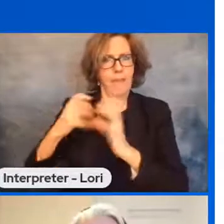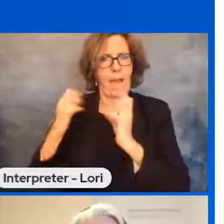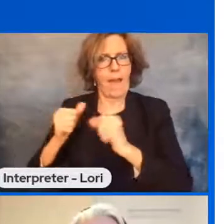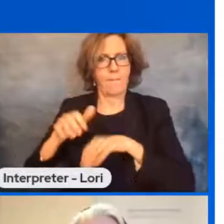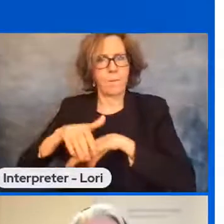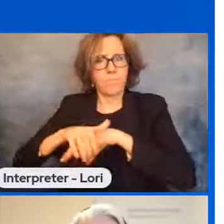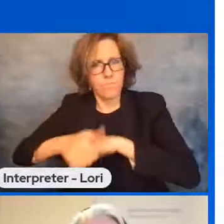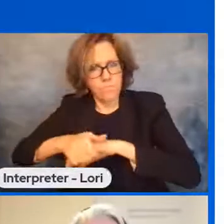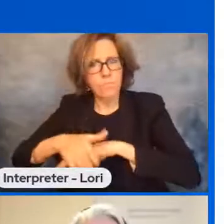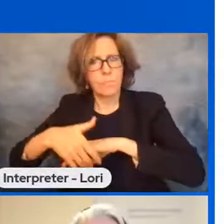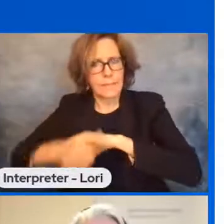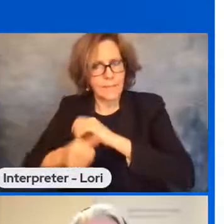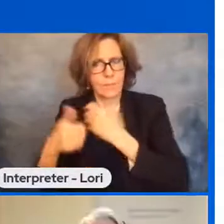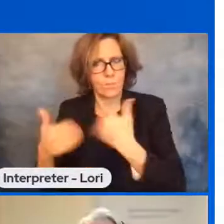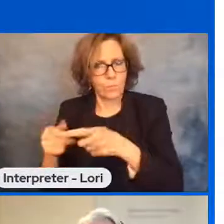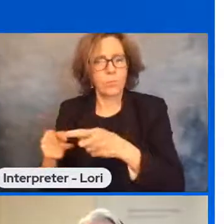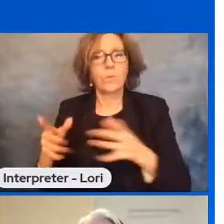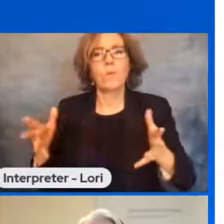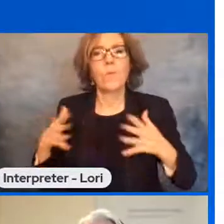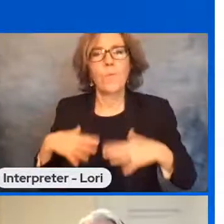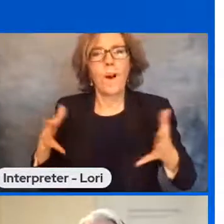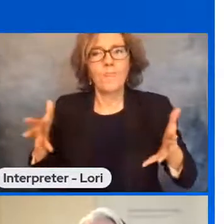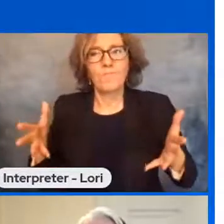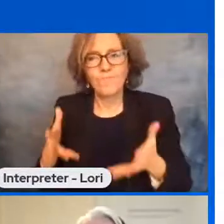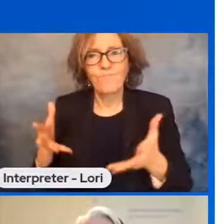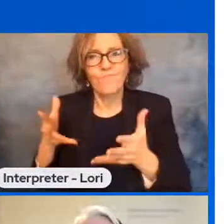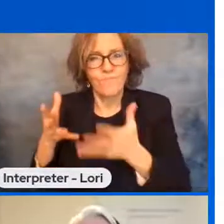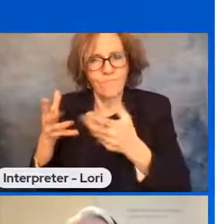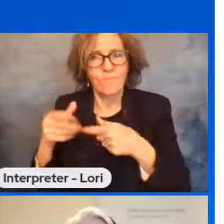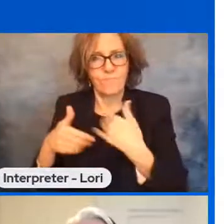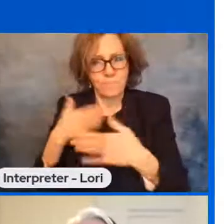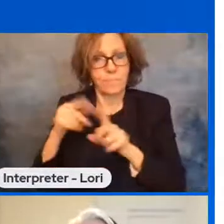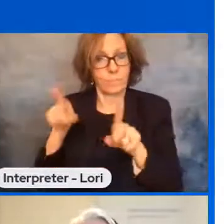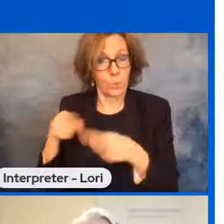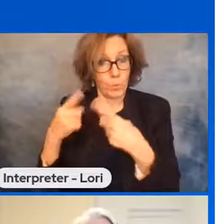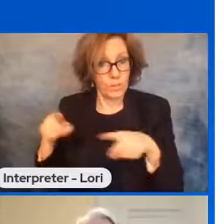because you're going to have to push the edges of technology and of your own skills to be able to meet